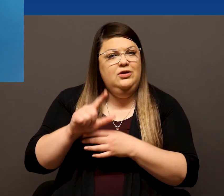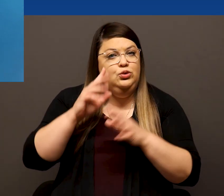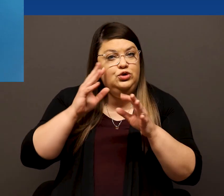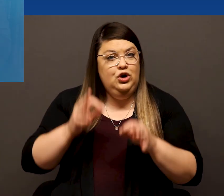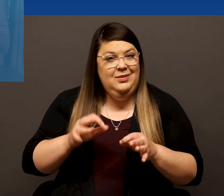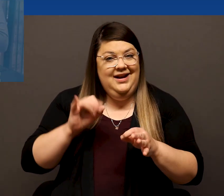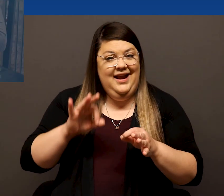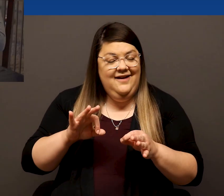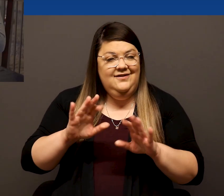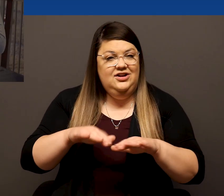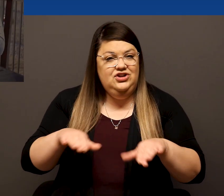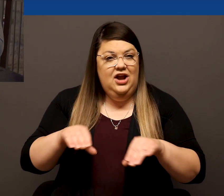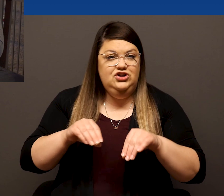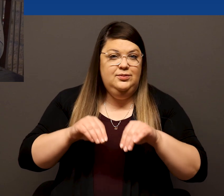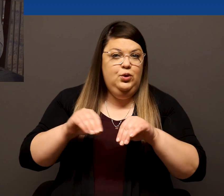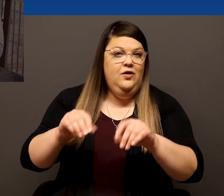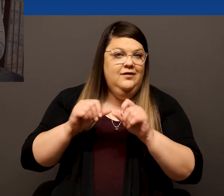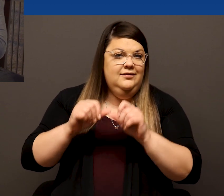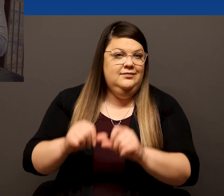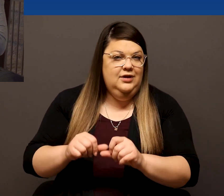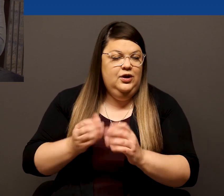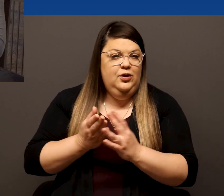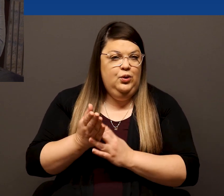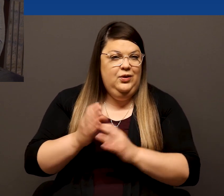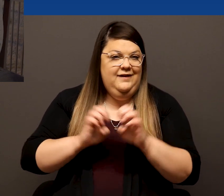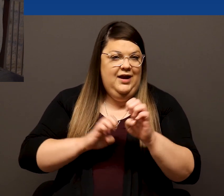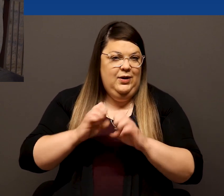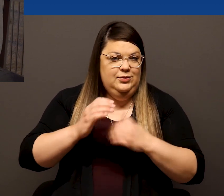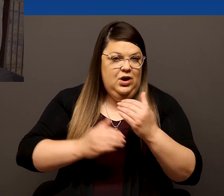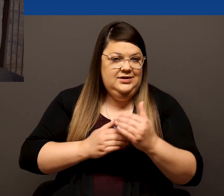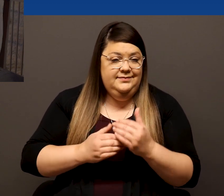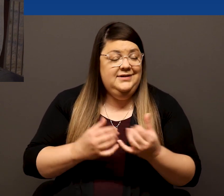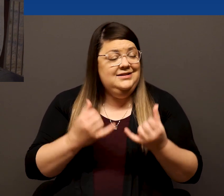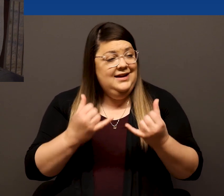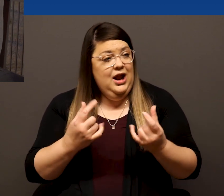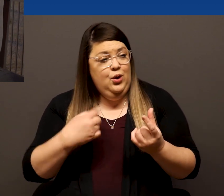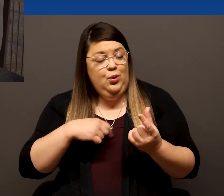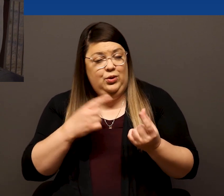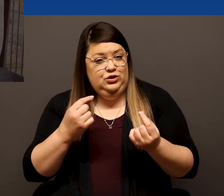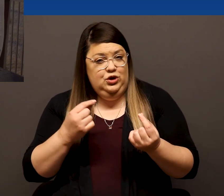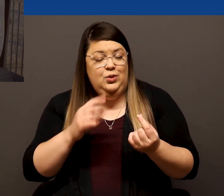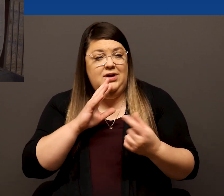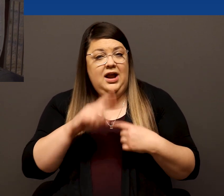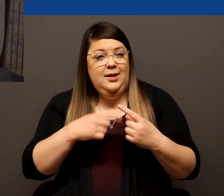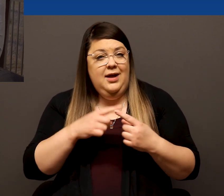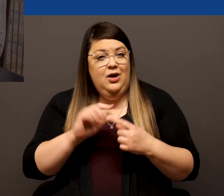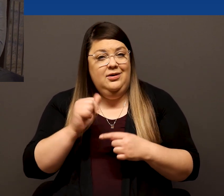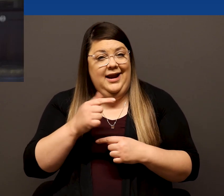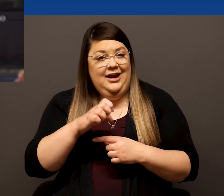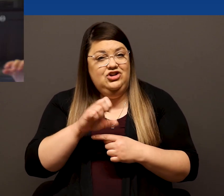move on to the evaluation process. So today, what we're gonna do is we're gonna talk about the Ages and Stages Questionnaire.